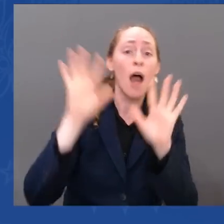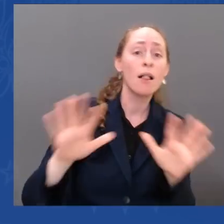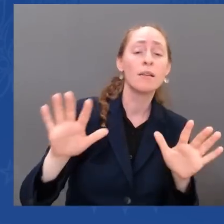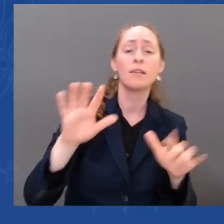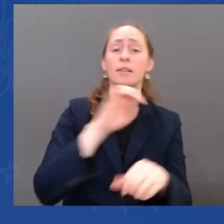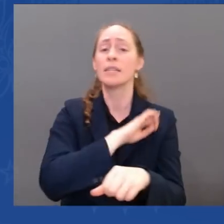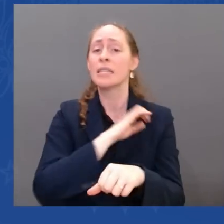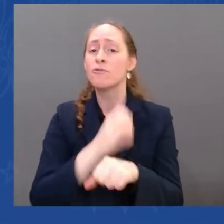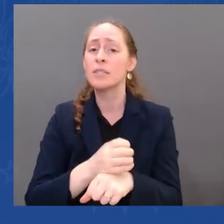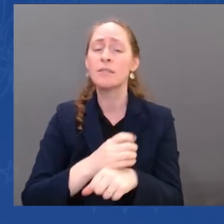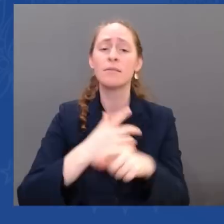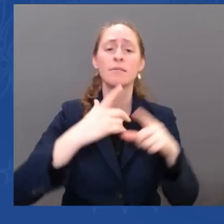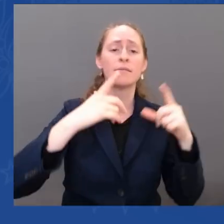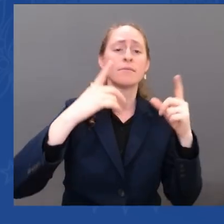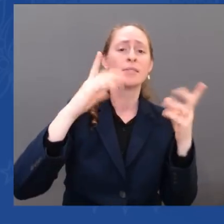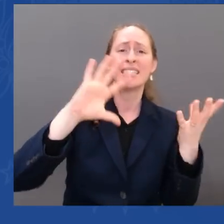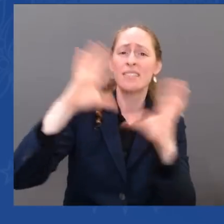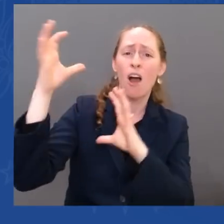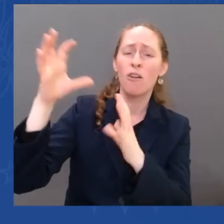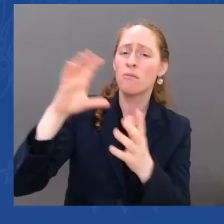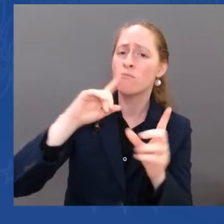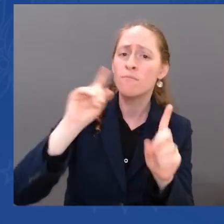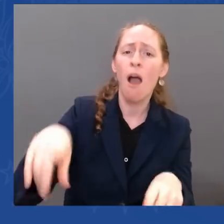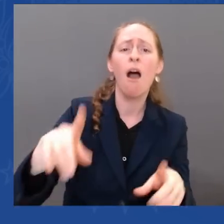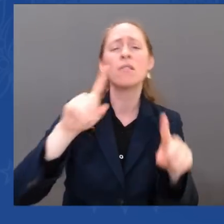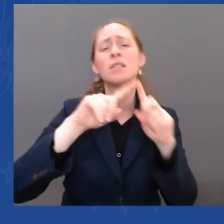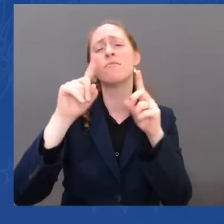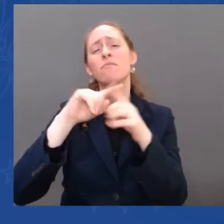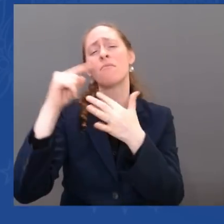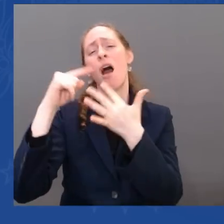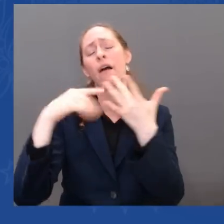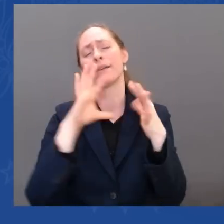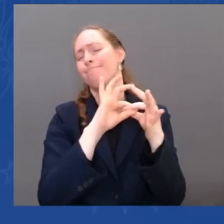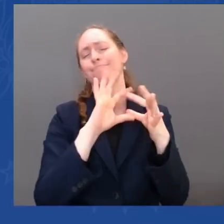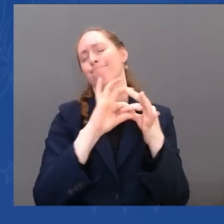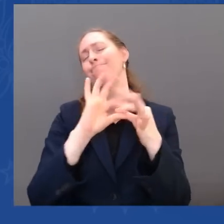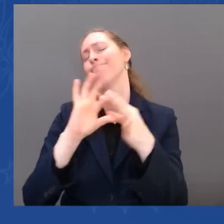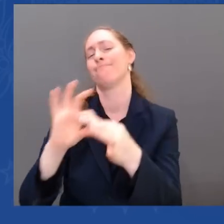And our new Ambassador to Greece, George Tsunis, a proud Greek American, is with us today.